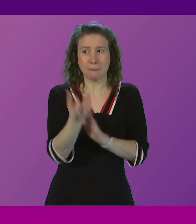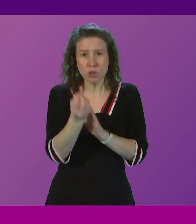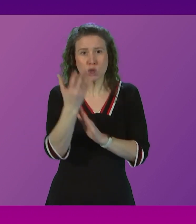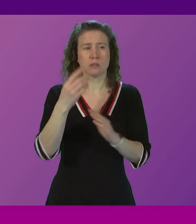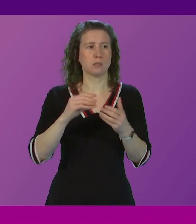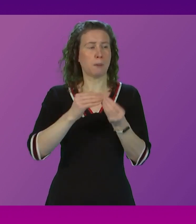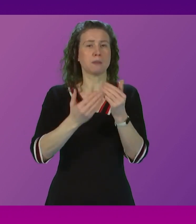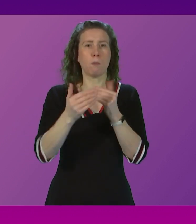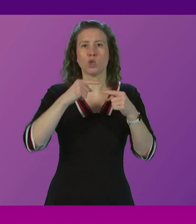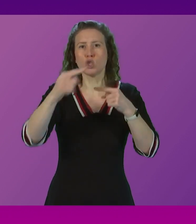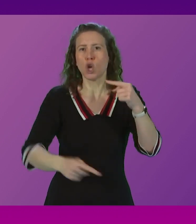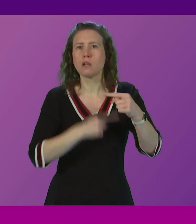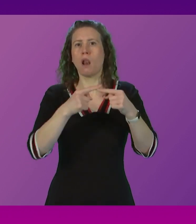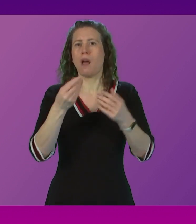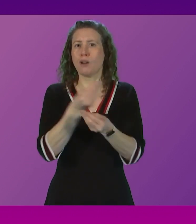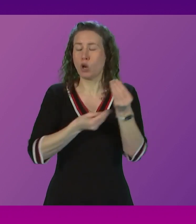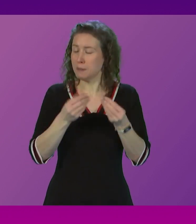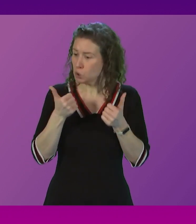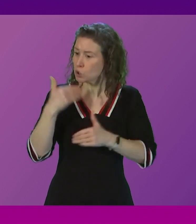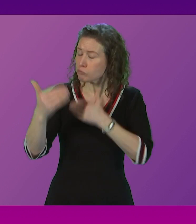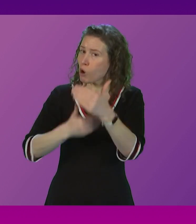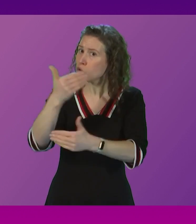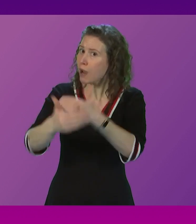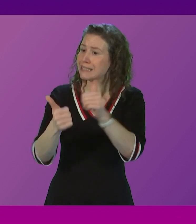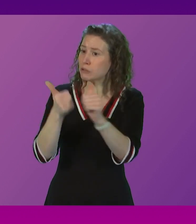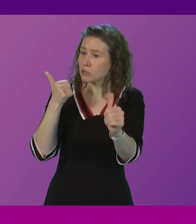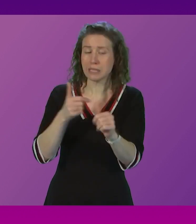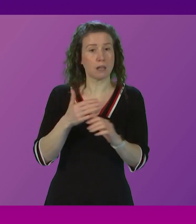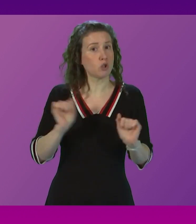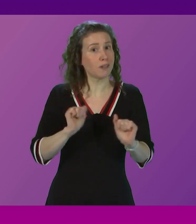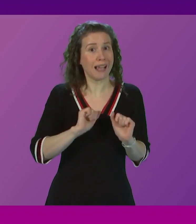progress is being made by industry ahead of the scheme’s introduction in August